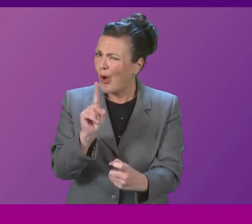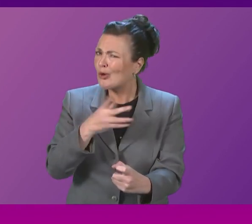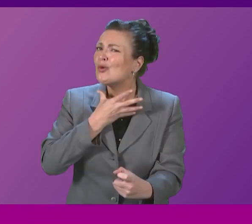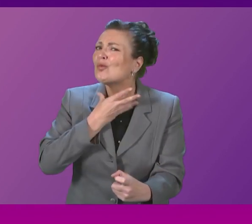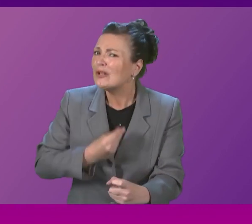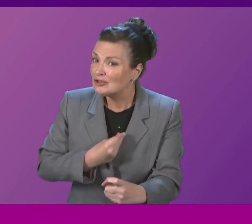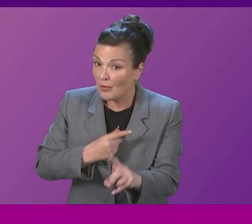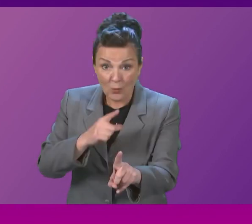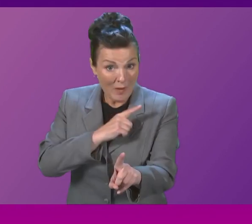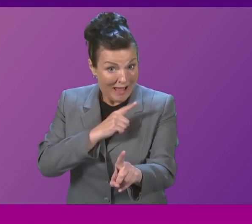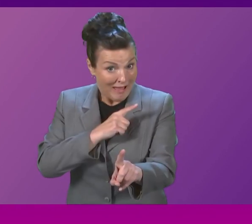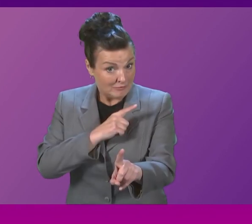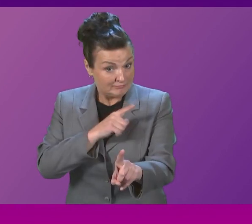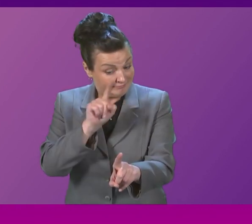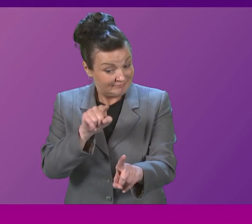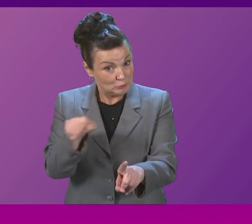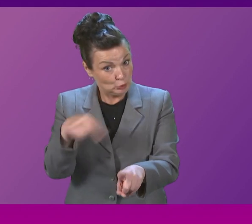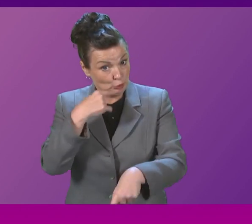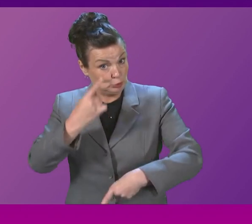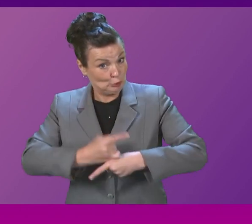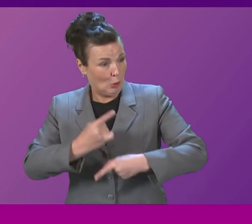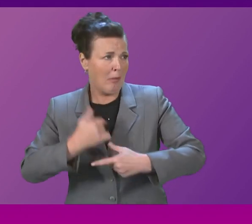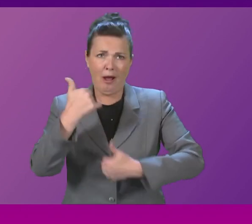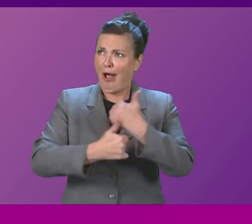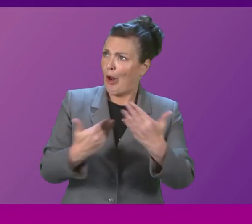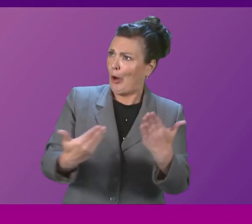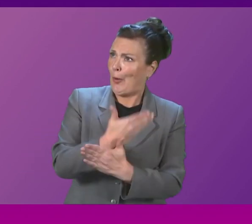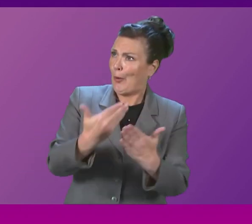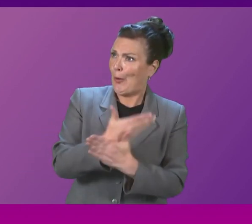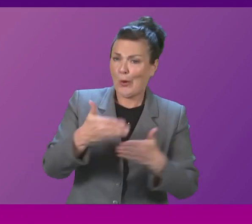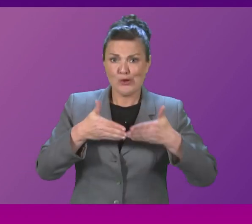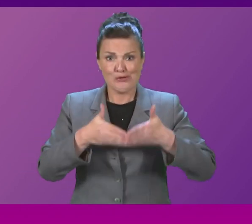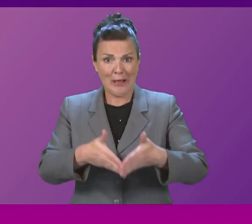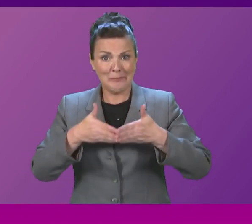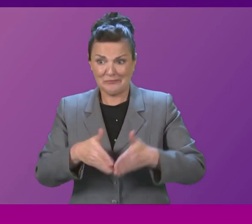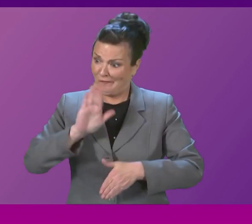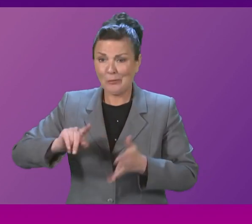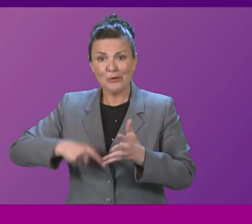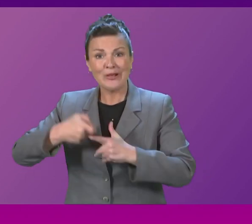On the vessels that he is lauding and that I have welcomed the announcements on, back